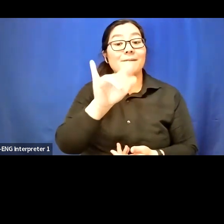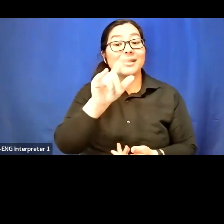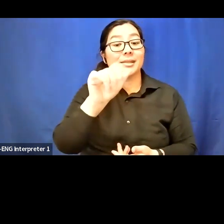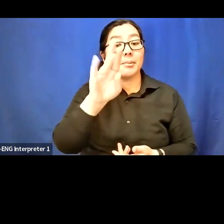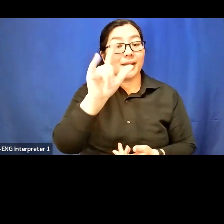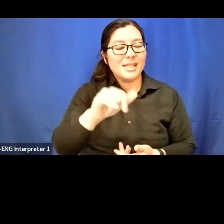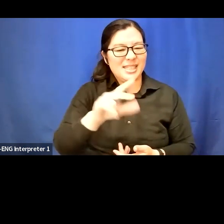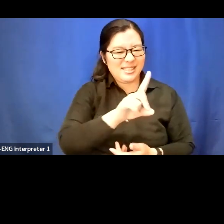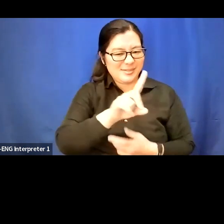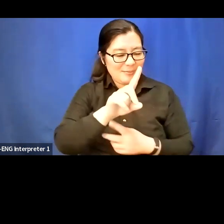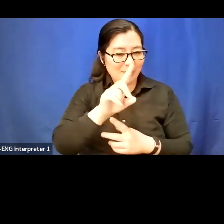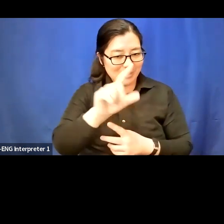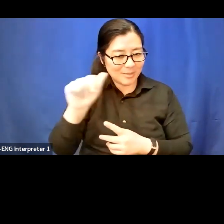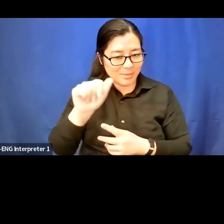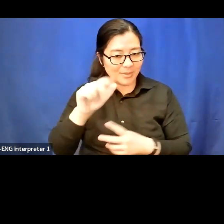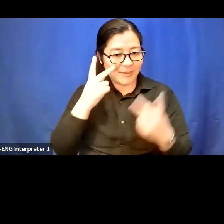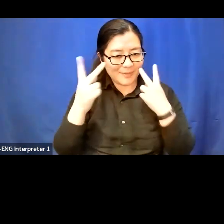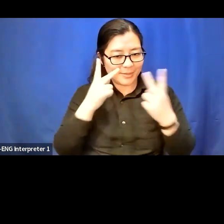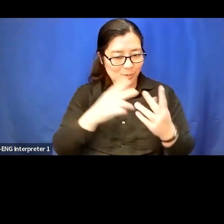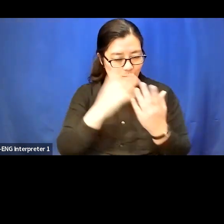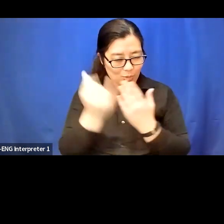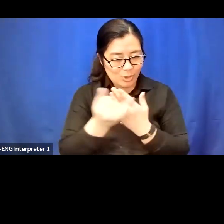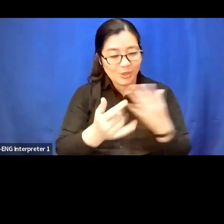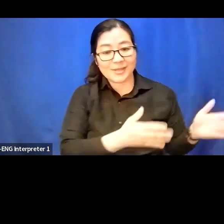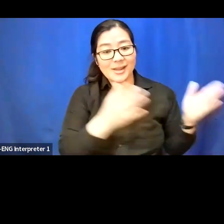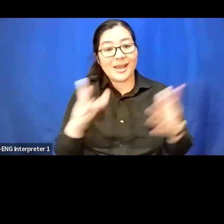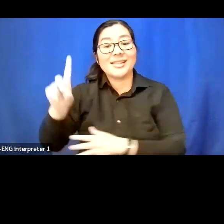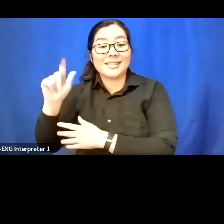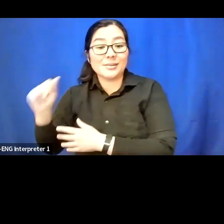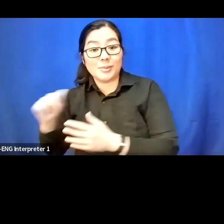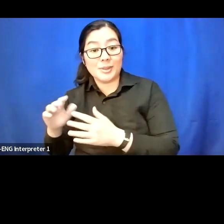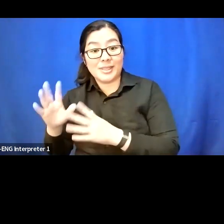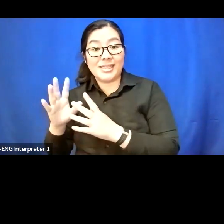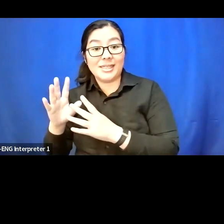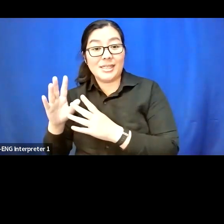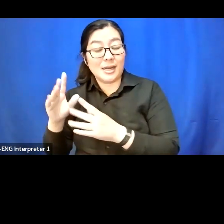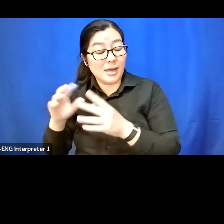and the organization that I'm joining you from, the Longmore Institute on Disability